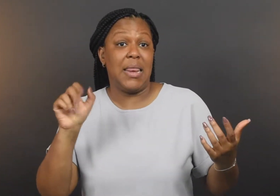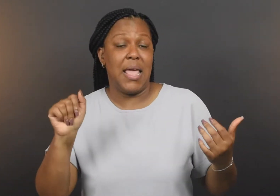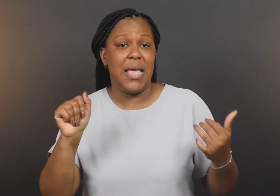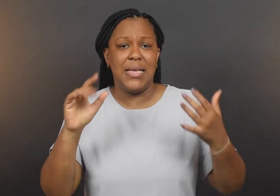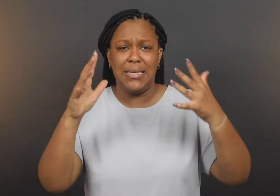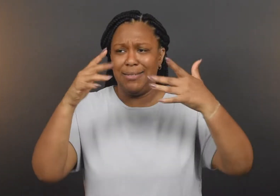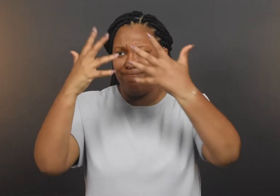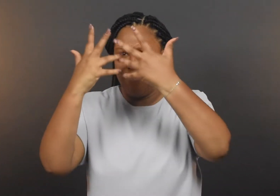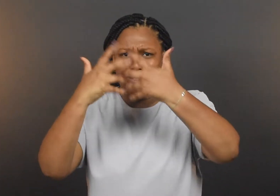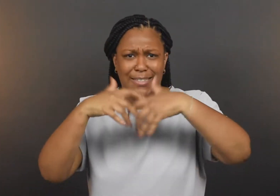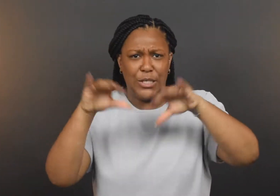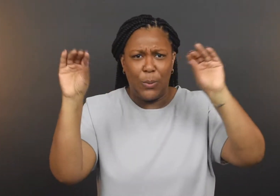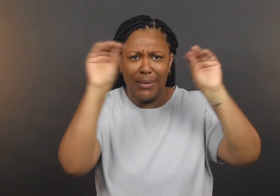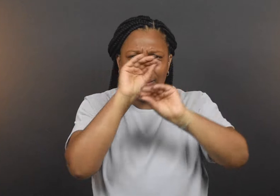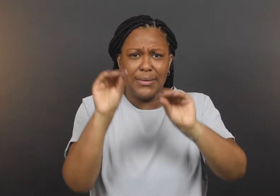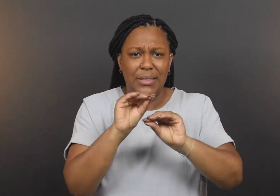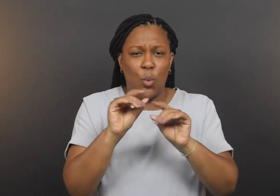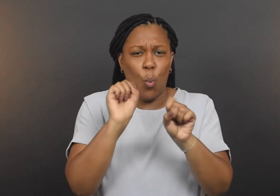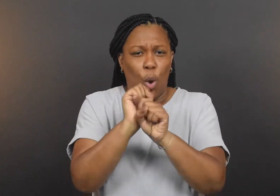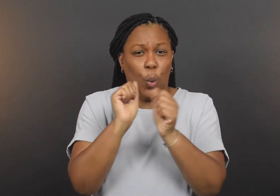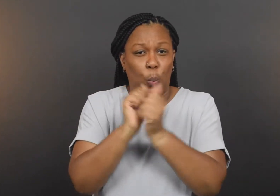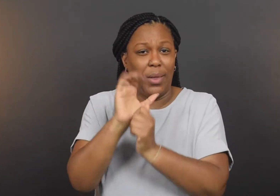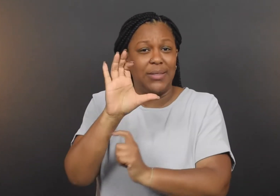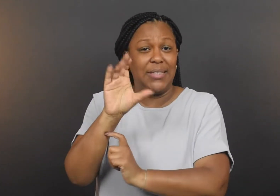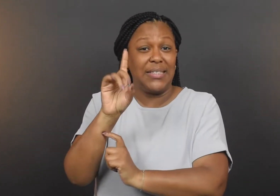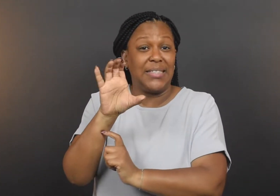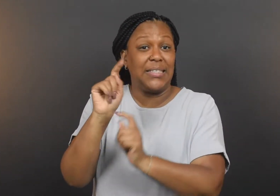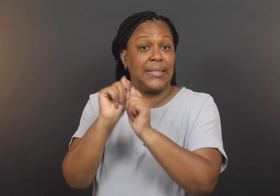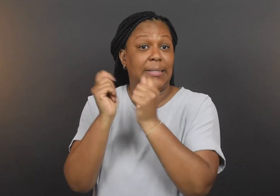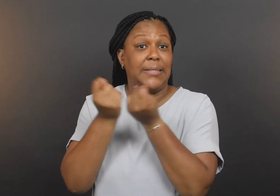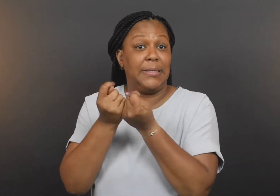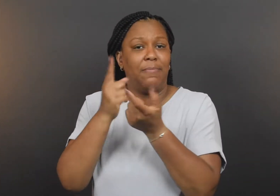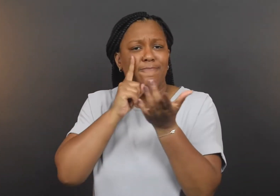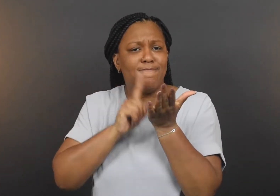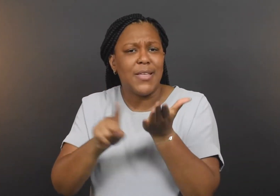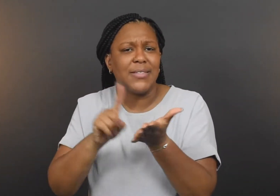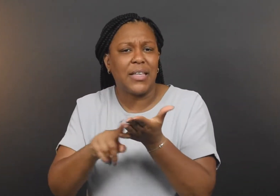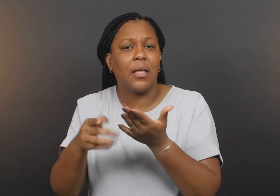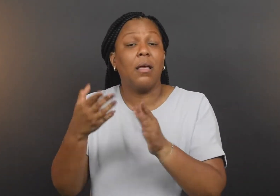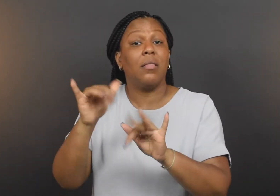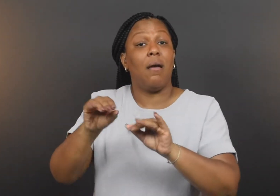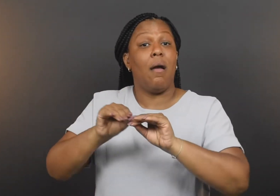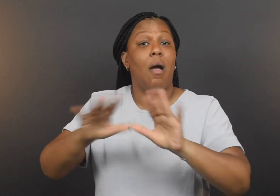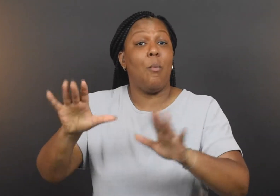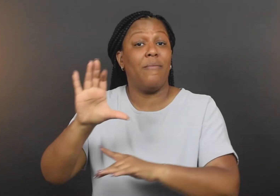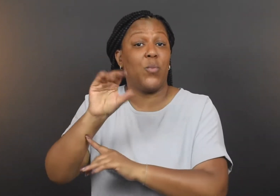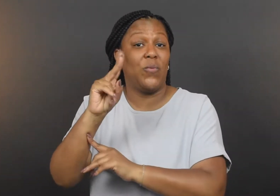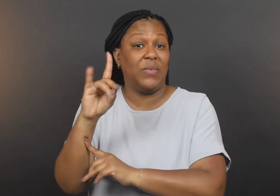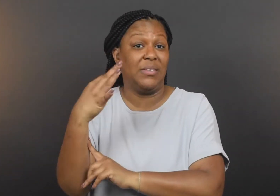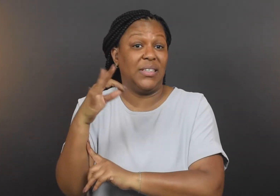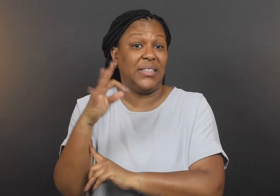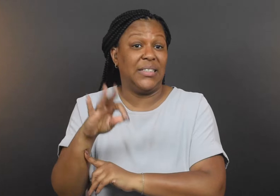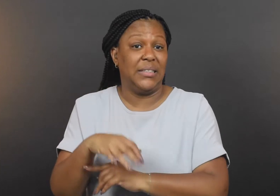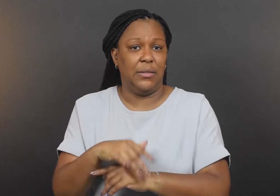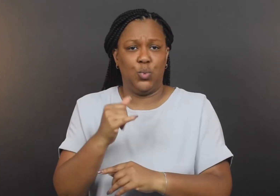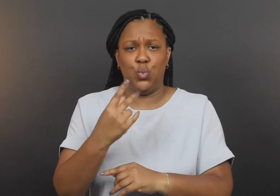with a CDC team investigating an outbreak of COVID-19 at two food-processing plants.